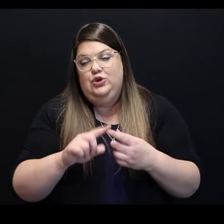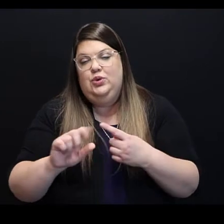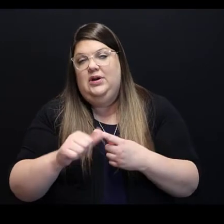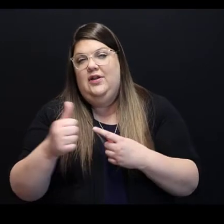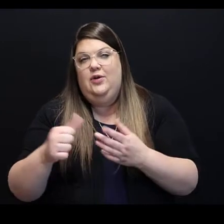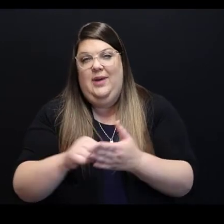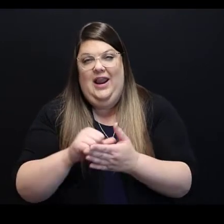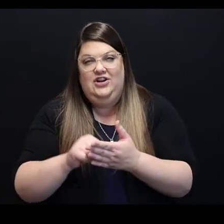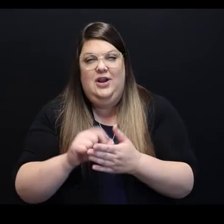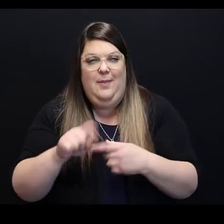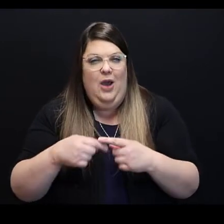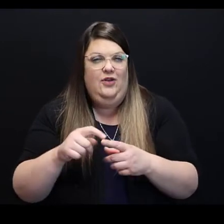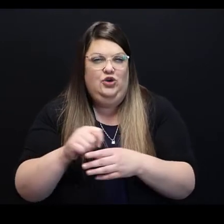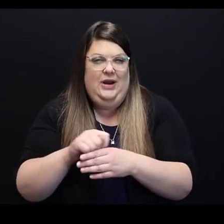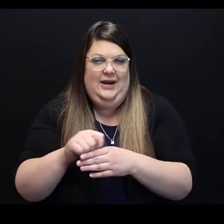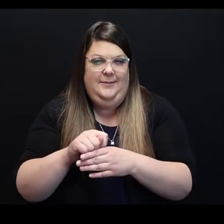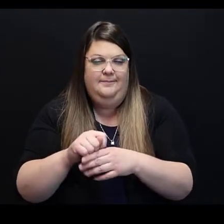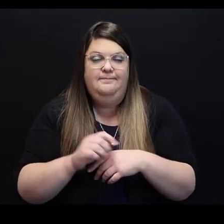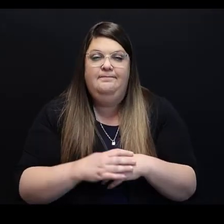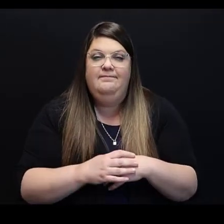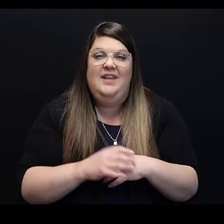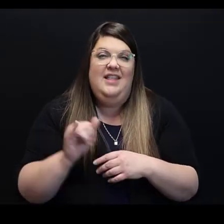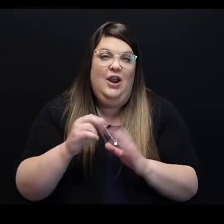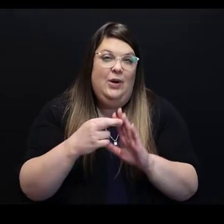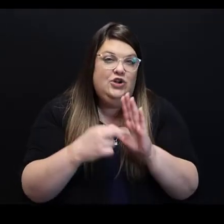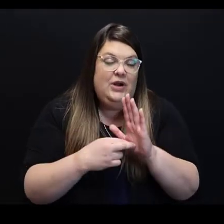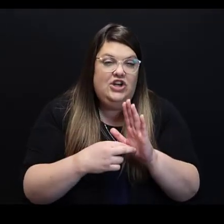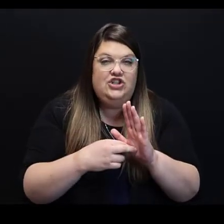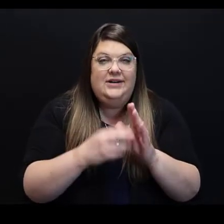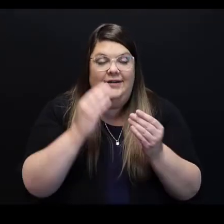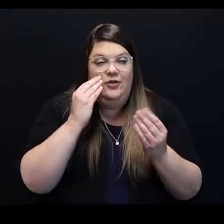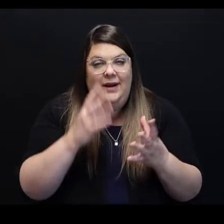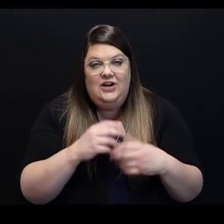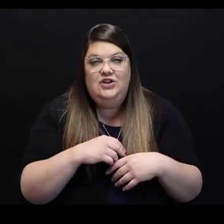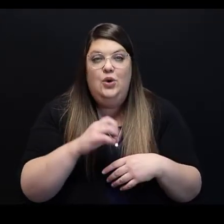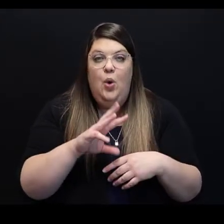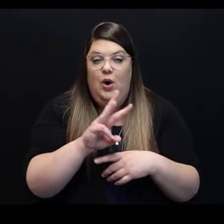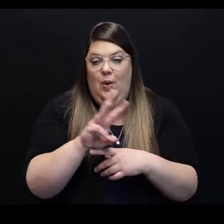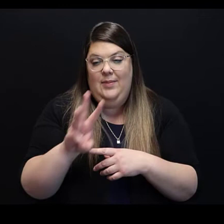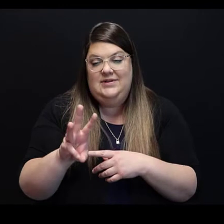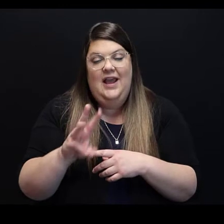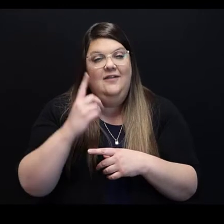such as registration information or a website link to a recording of the training or event.